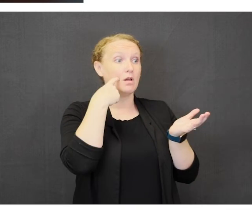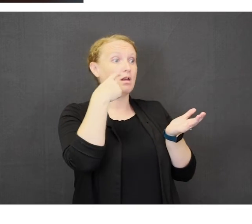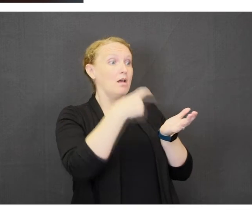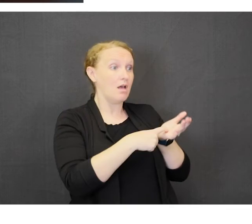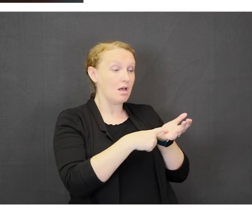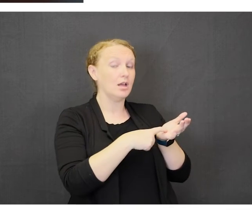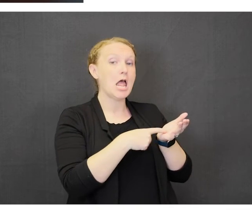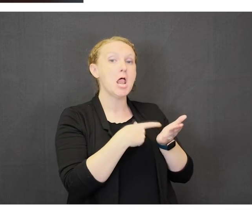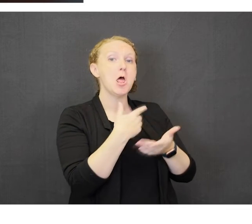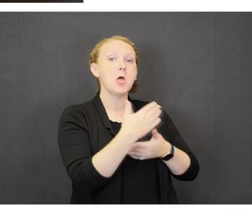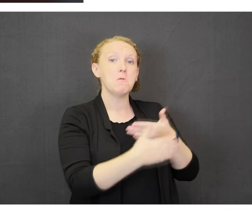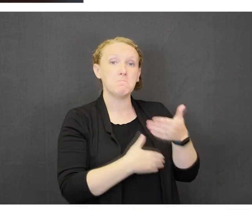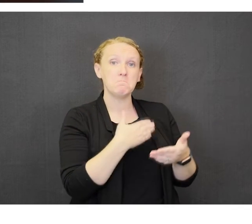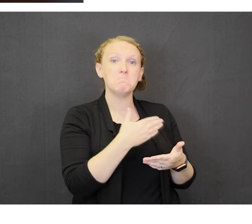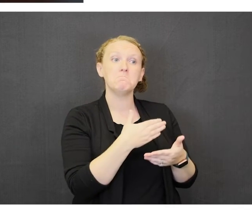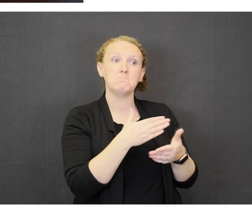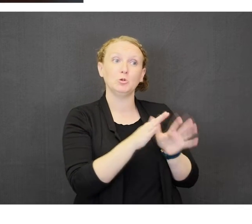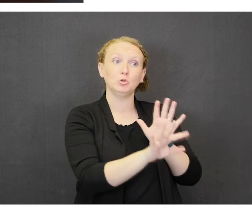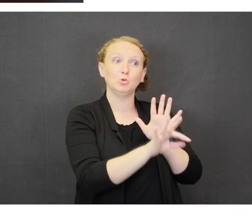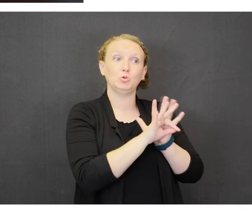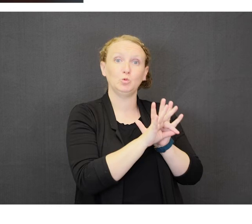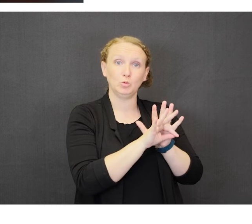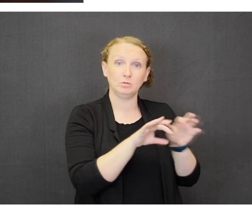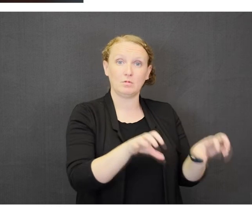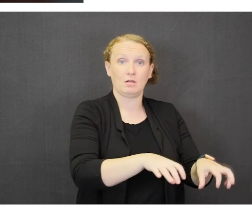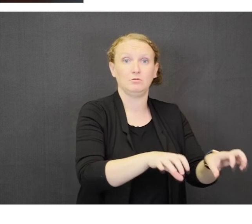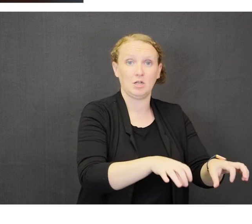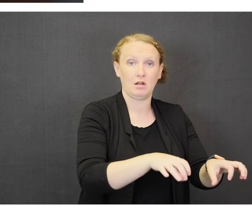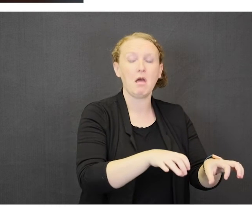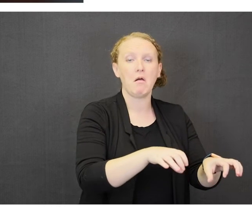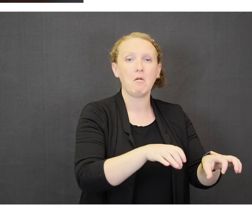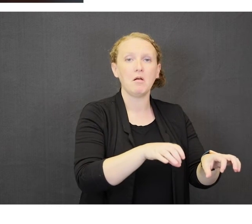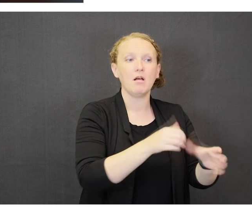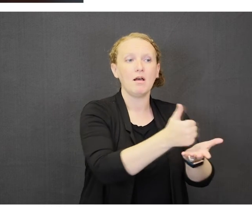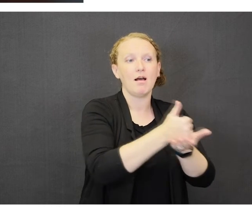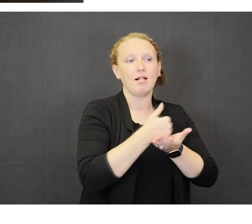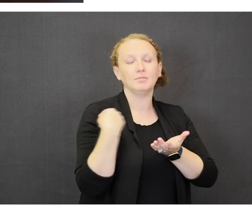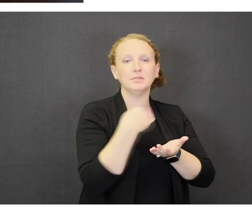nervous system be able to settle our ability to become